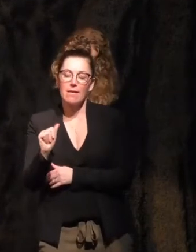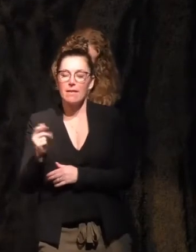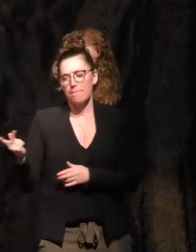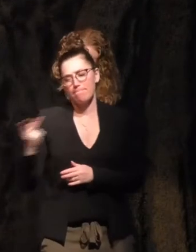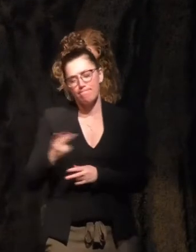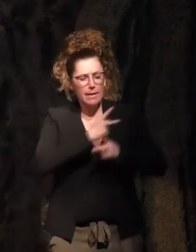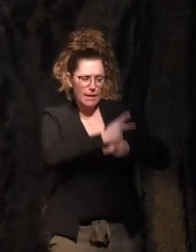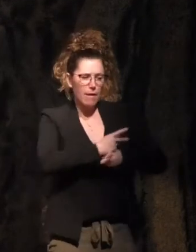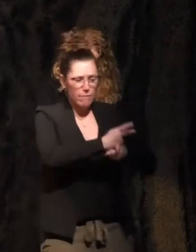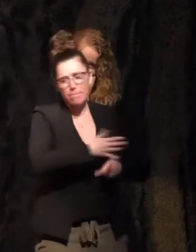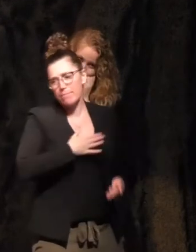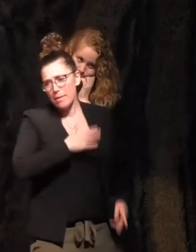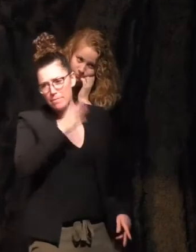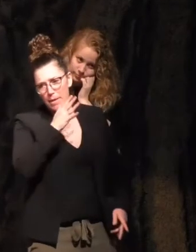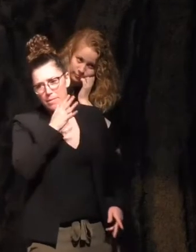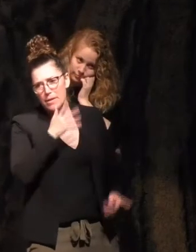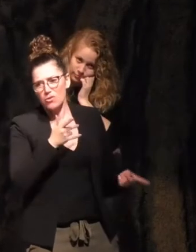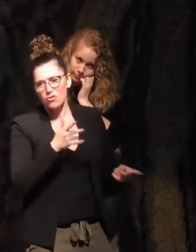and I tried to build a career as an artist.